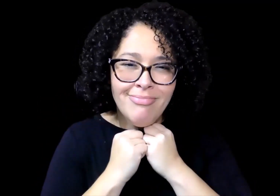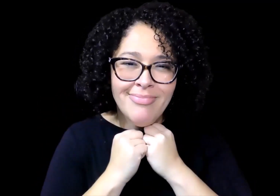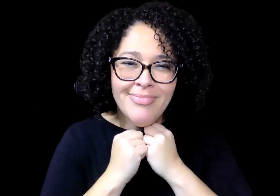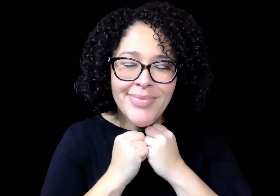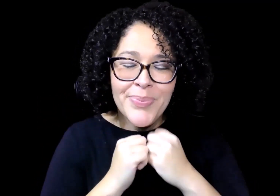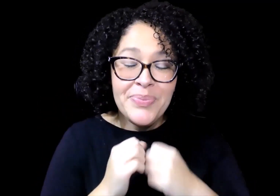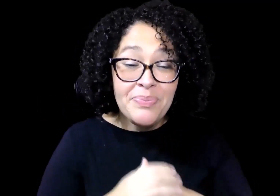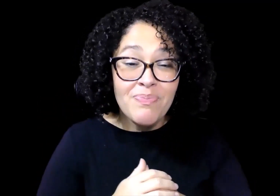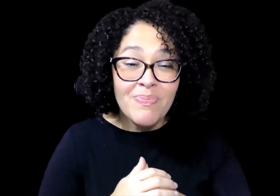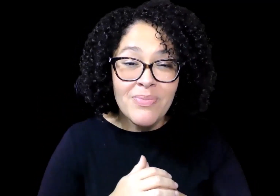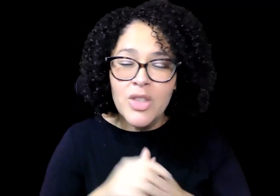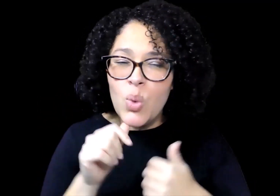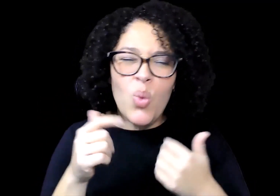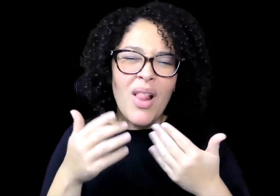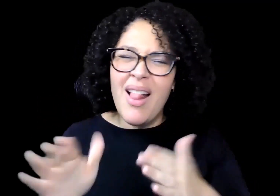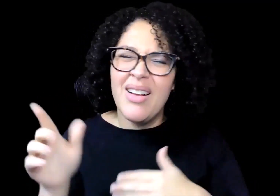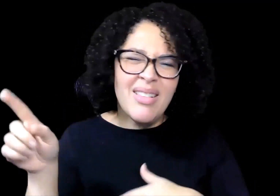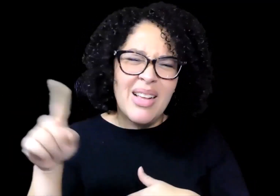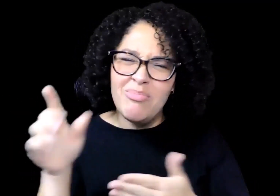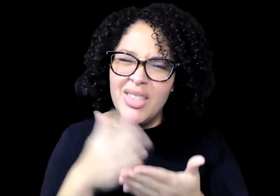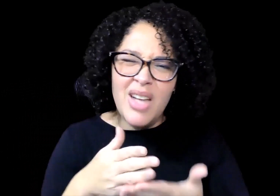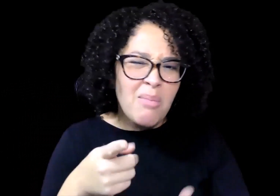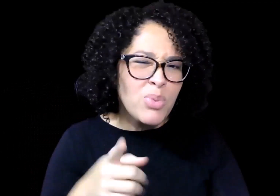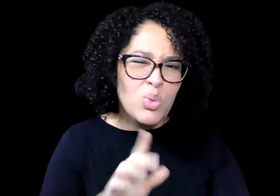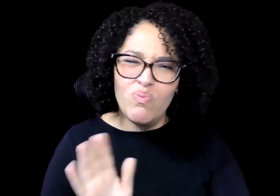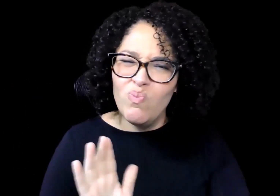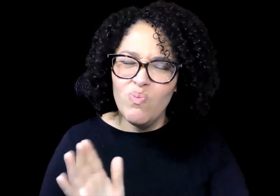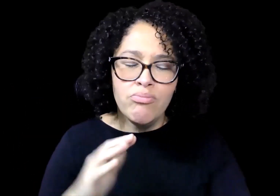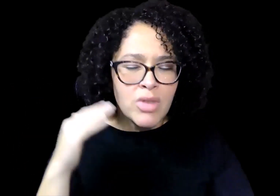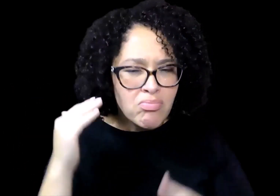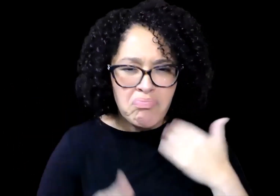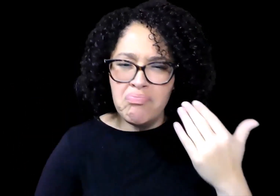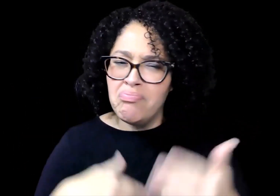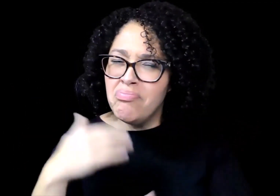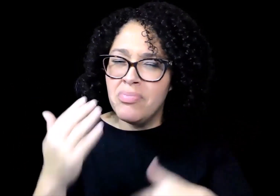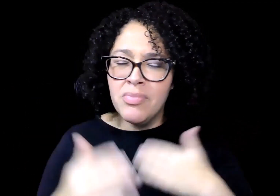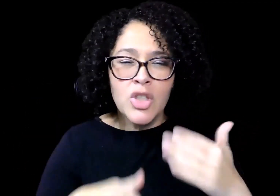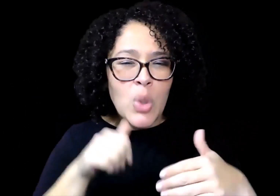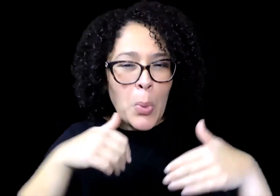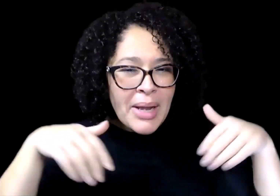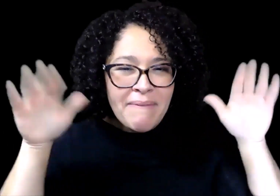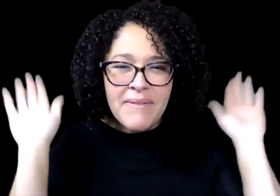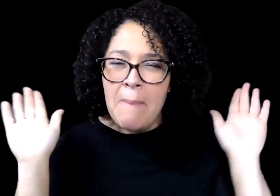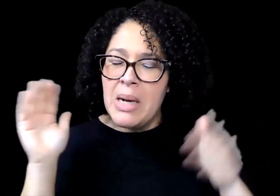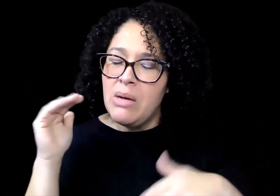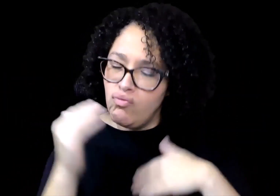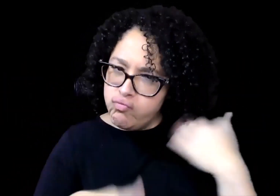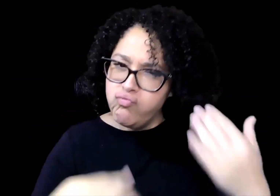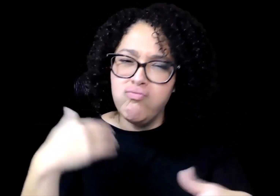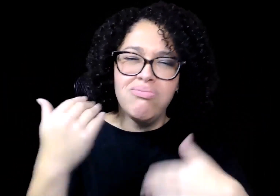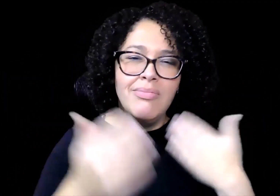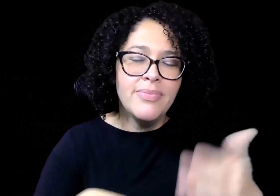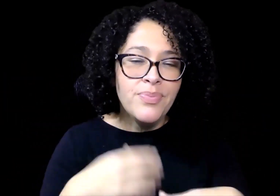that's where you come from and you should cherish that never let anyone stop you and never give up